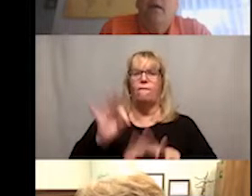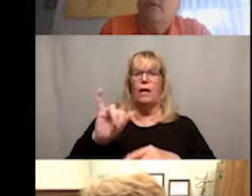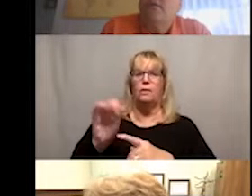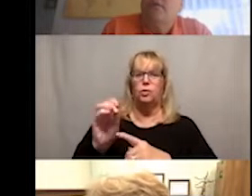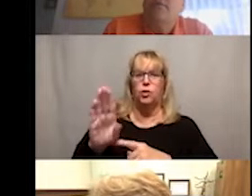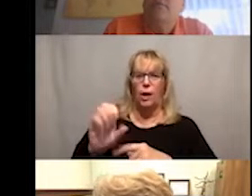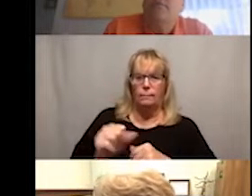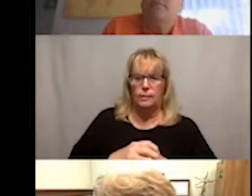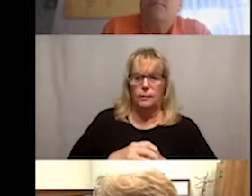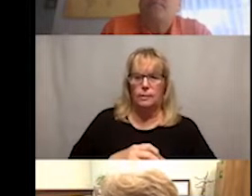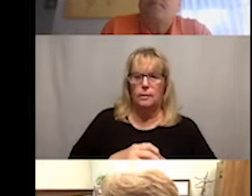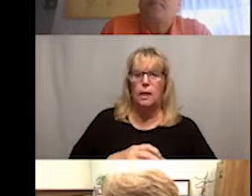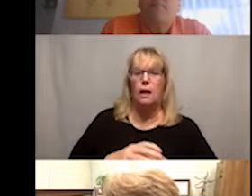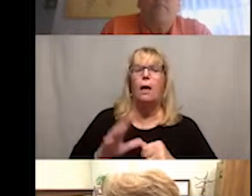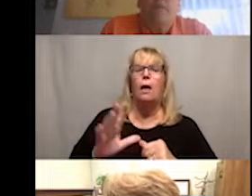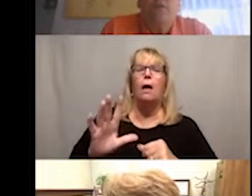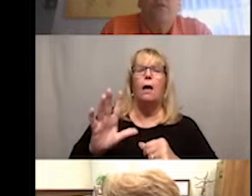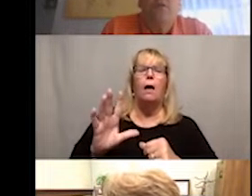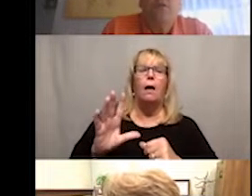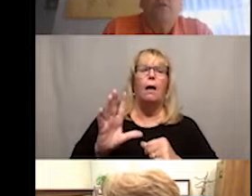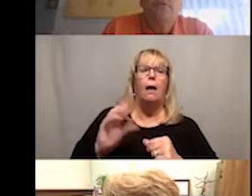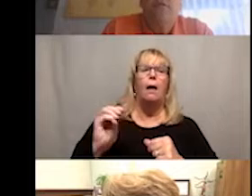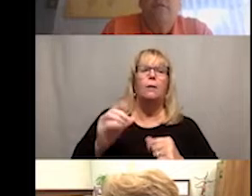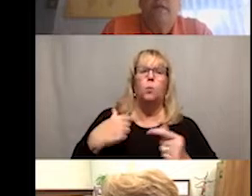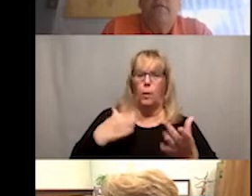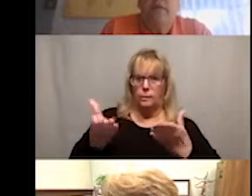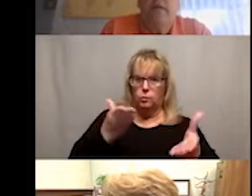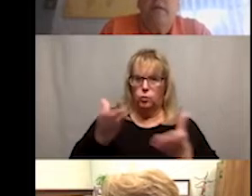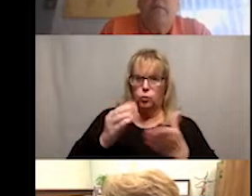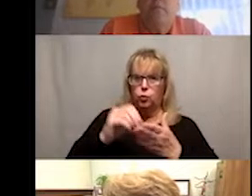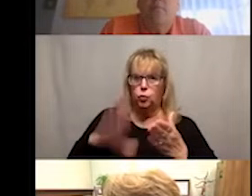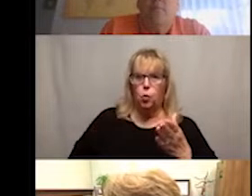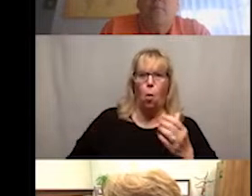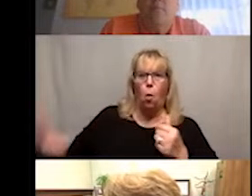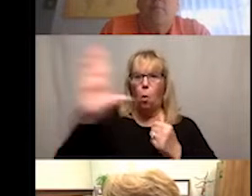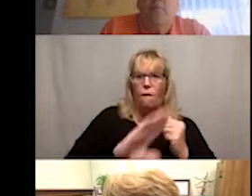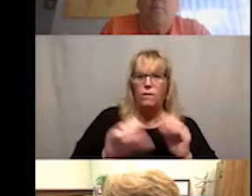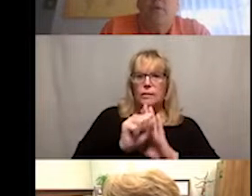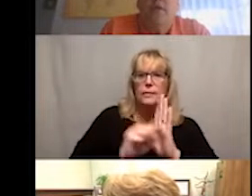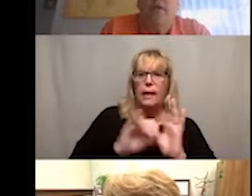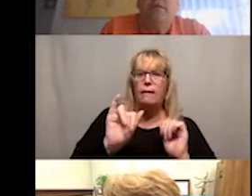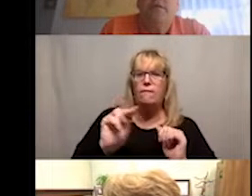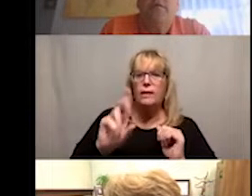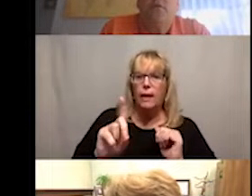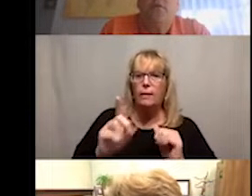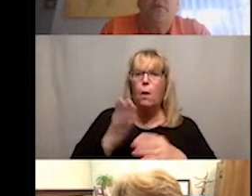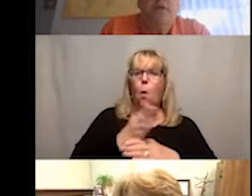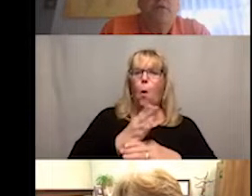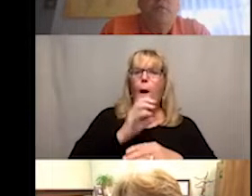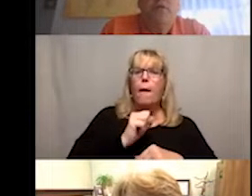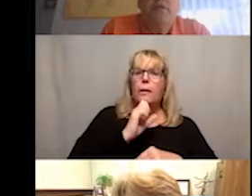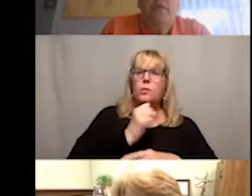and we serve students in the state of Indiana between the ages of 14 and 22